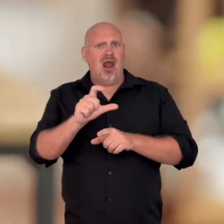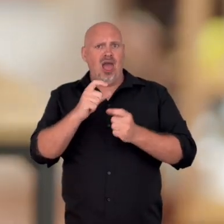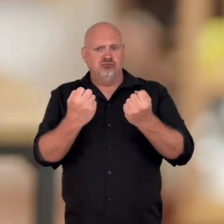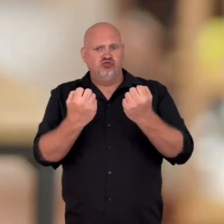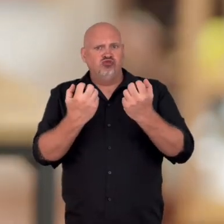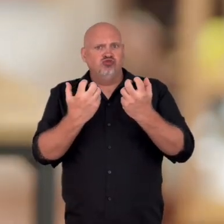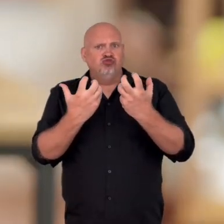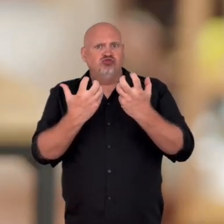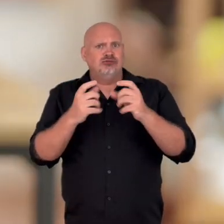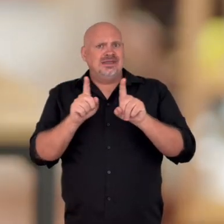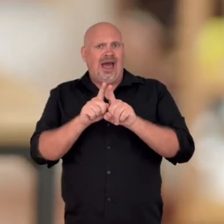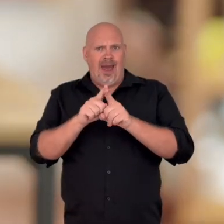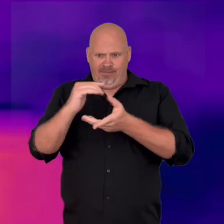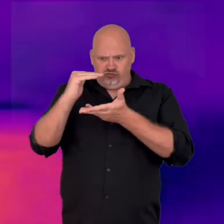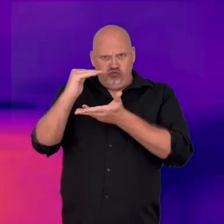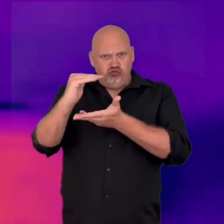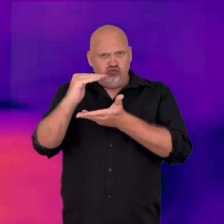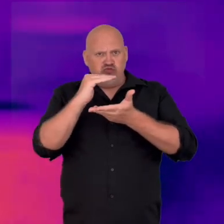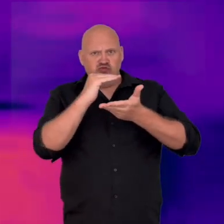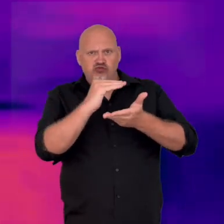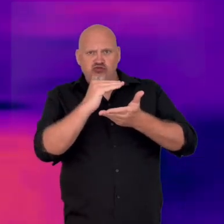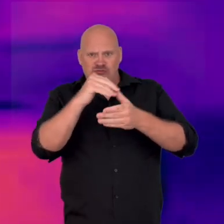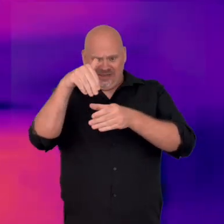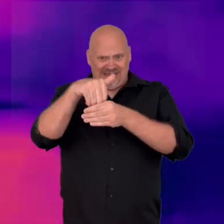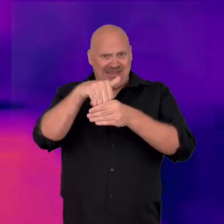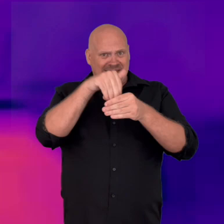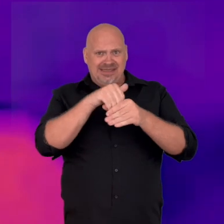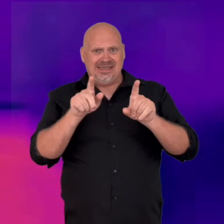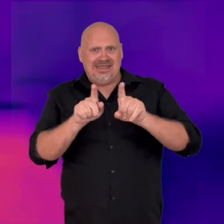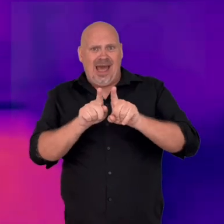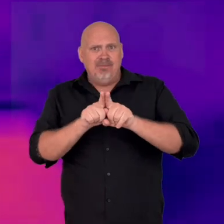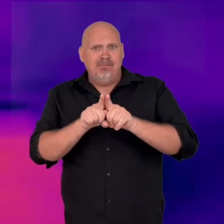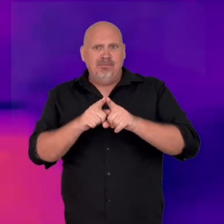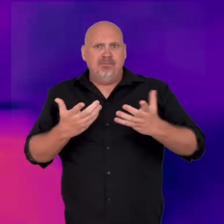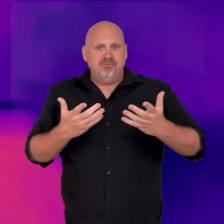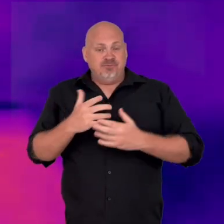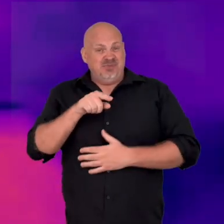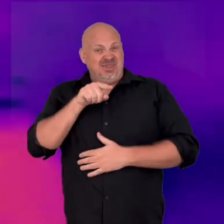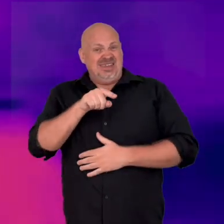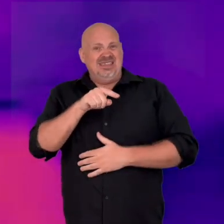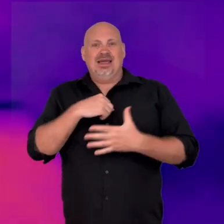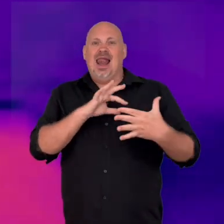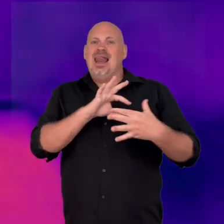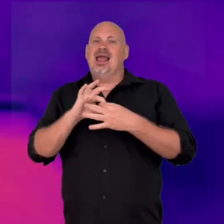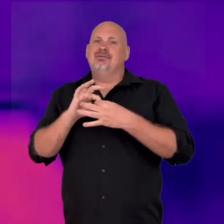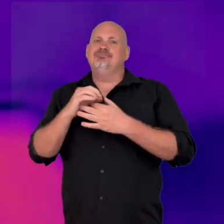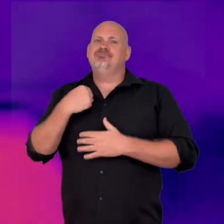they have the same content and when I think about life we are so caught up and obsessed with the skin